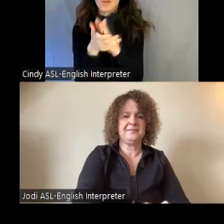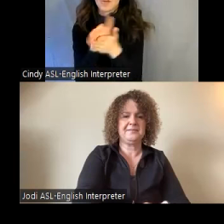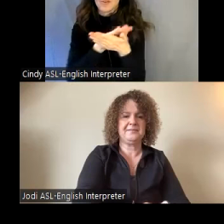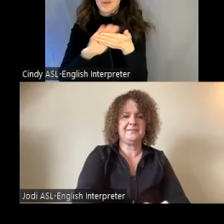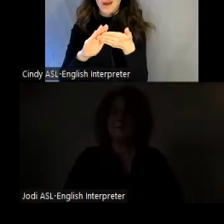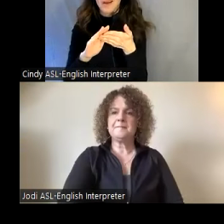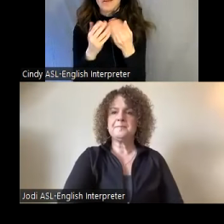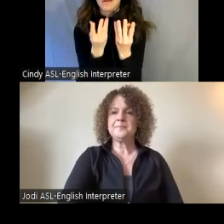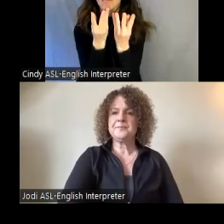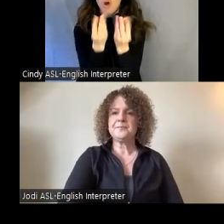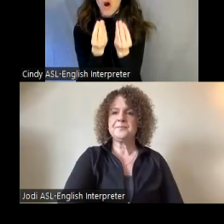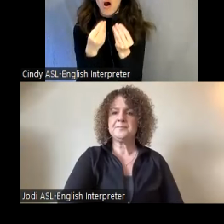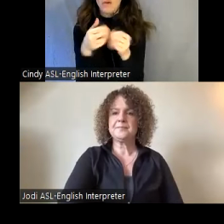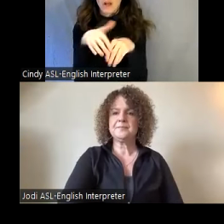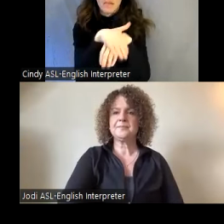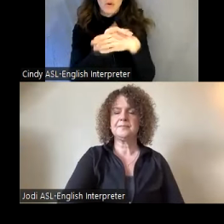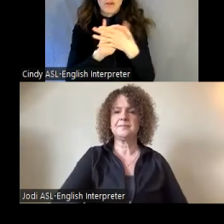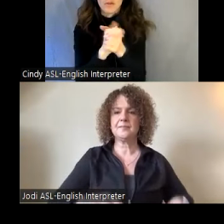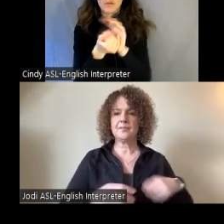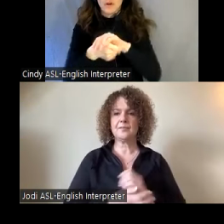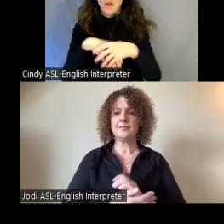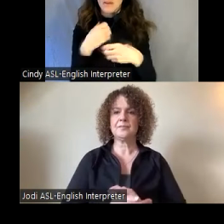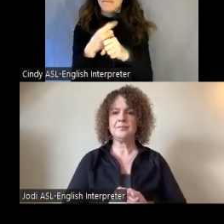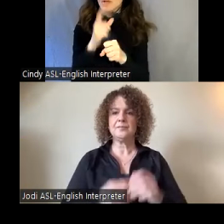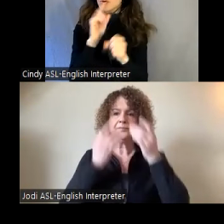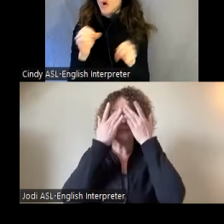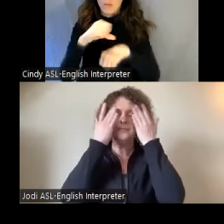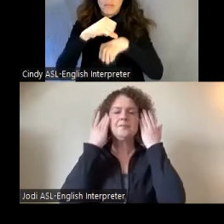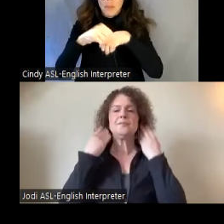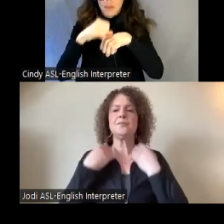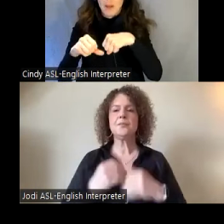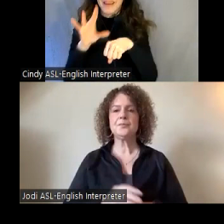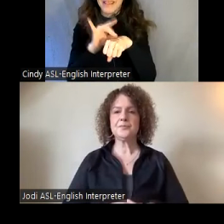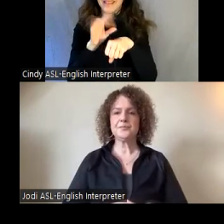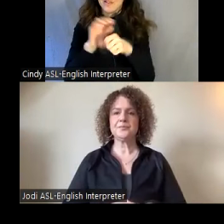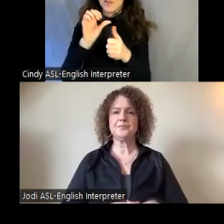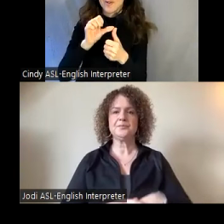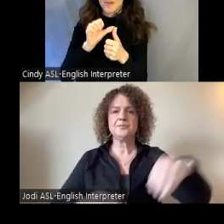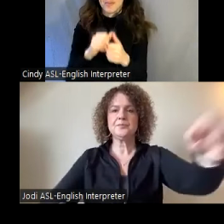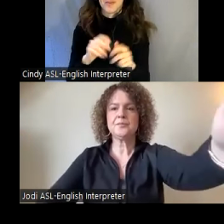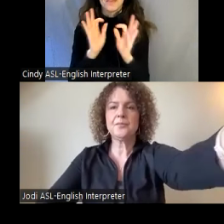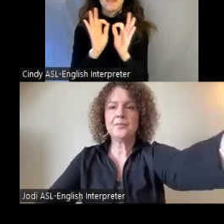Good hand lotion, not cheap stuff. You want to keep your hands really, really nice and moisturized, that there's